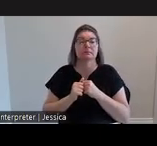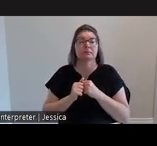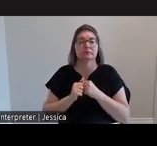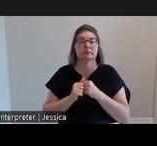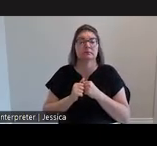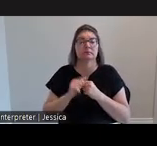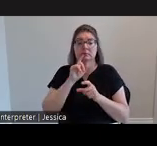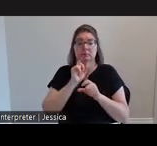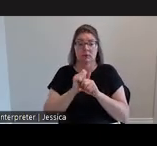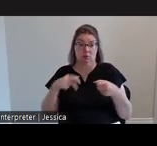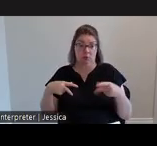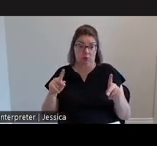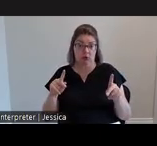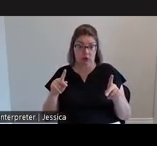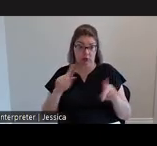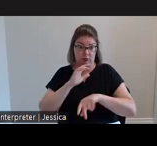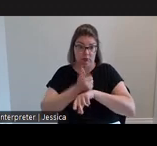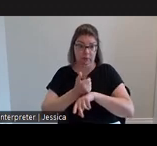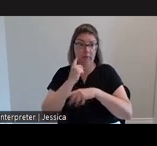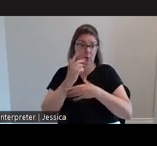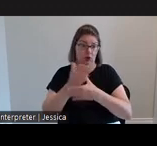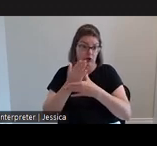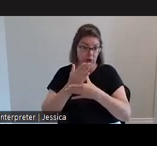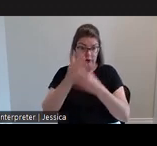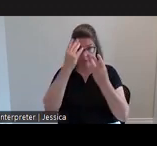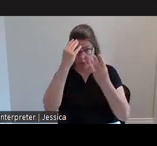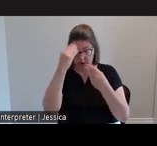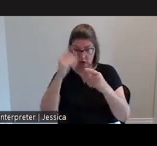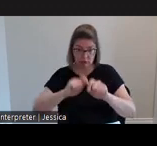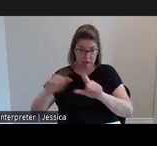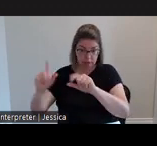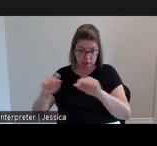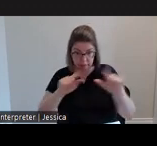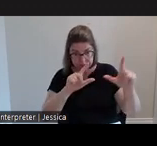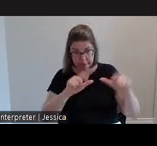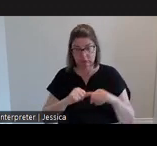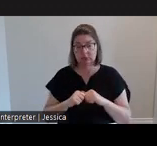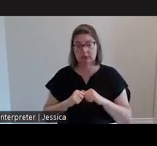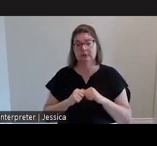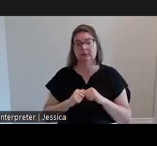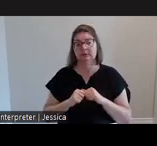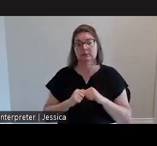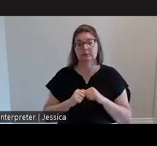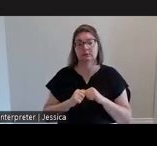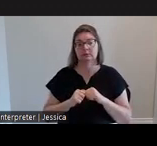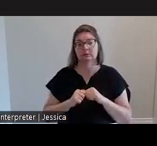permissions are enabled for sharing, um, so that, you know, no one's stressed out